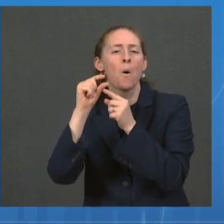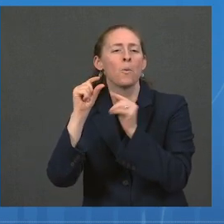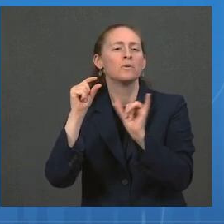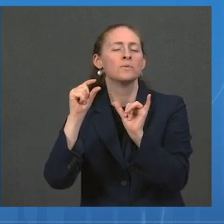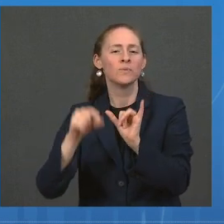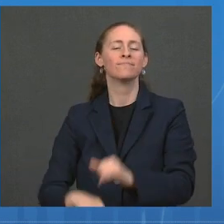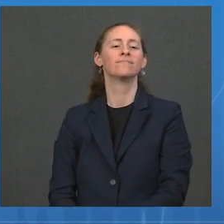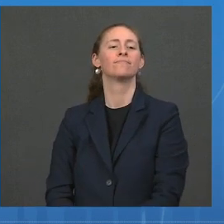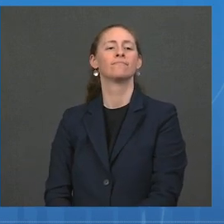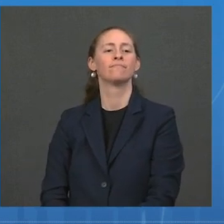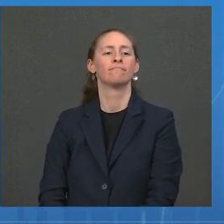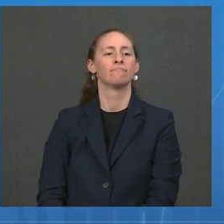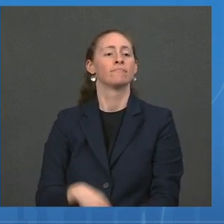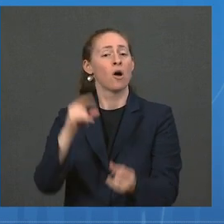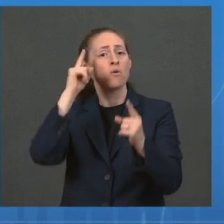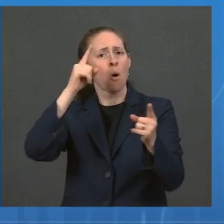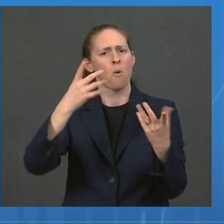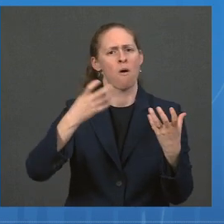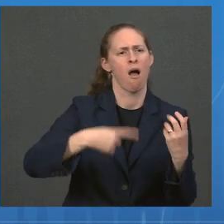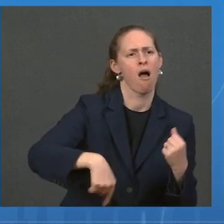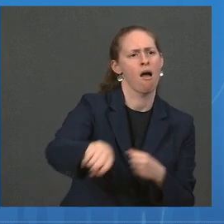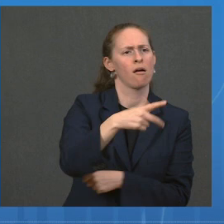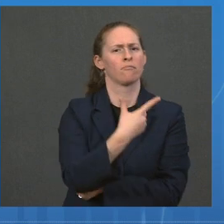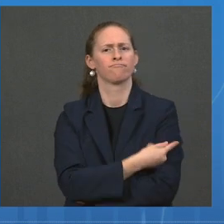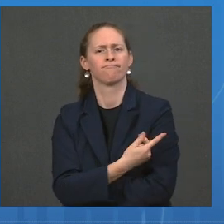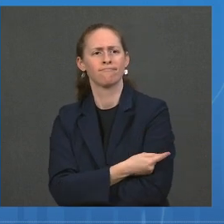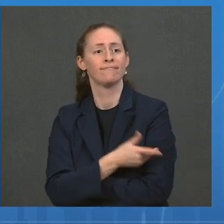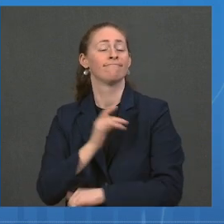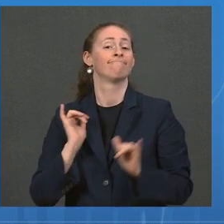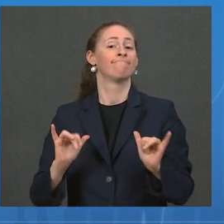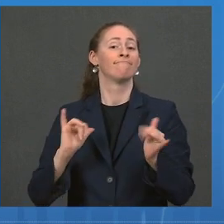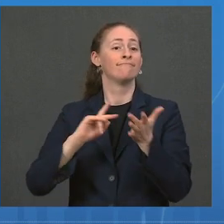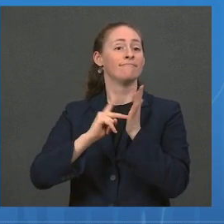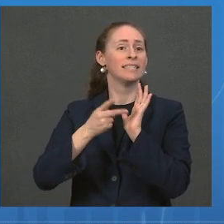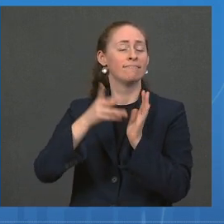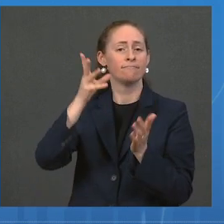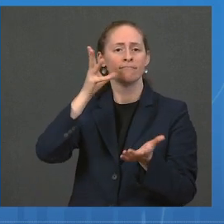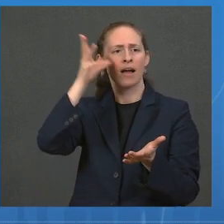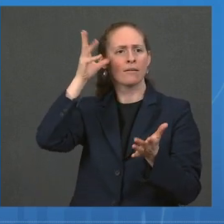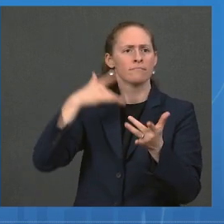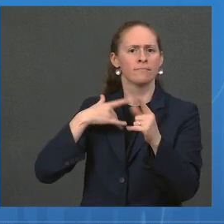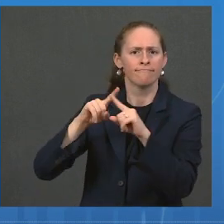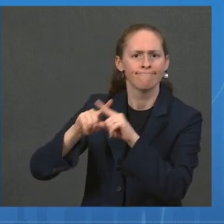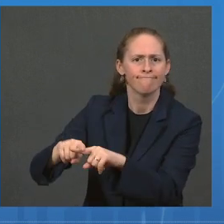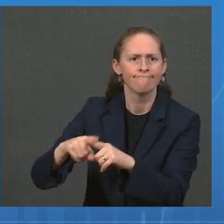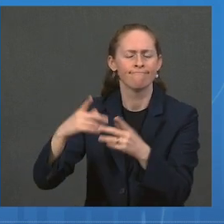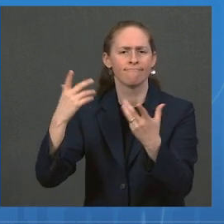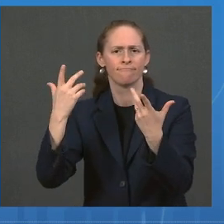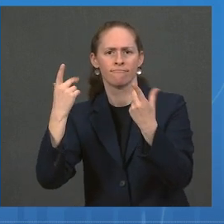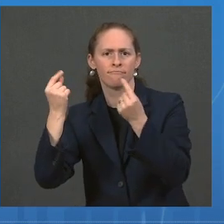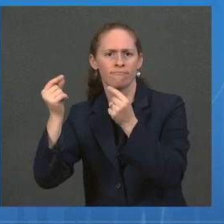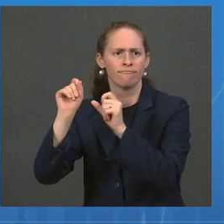Next, on getting kids vaccinated: We know parents rely on a range of healthcare providers to meet their children's needs, including pediatricians,